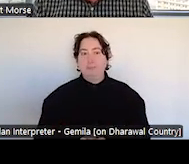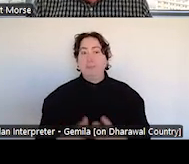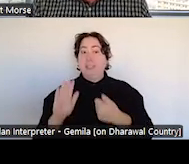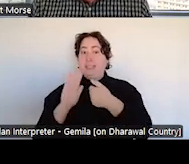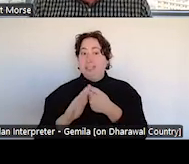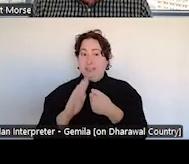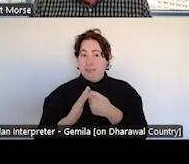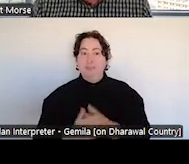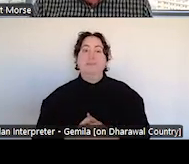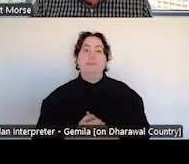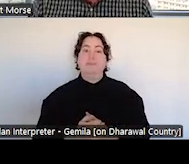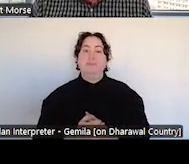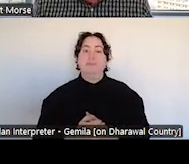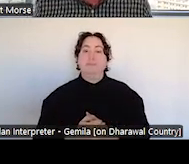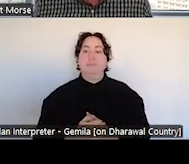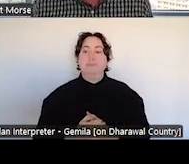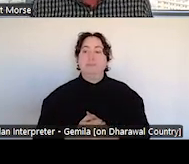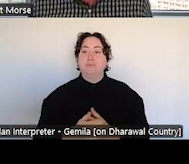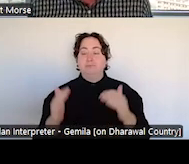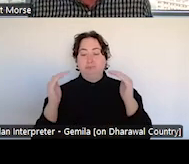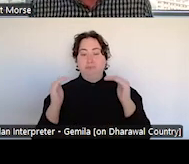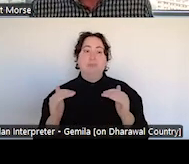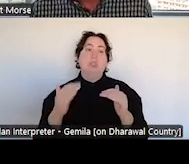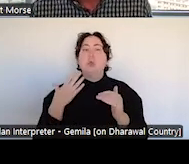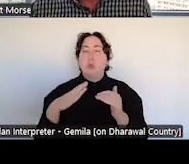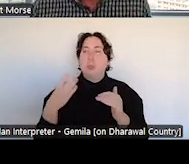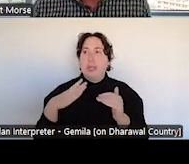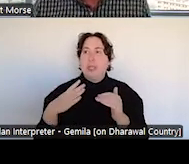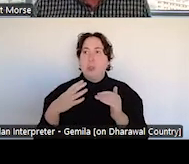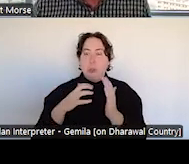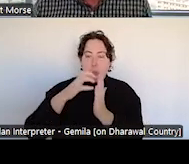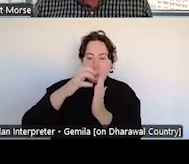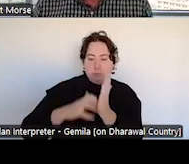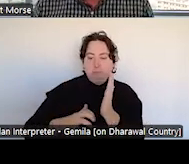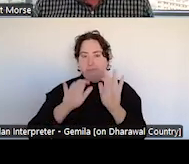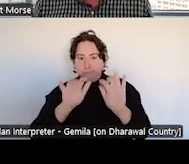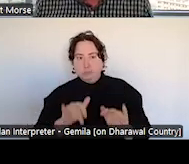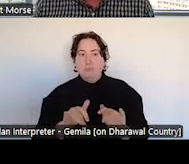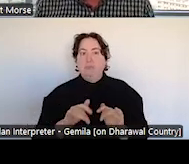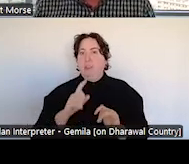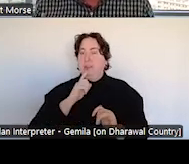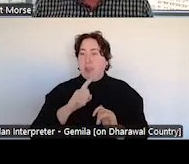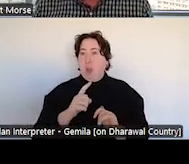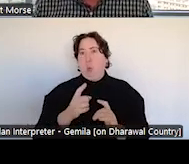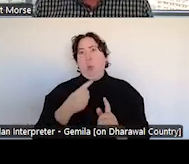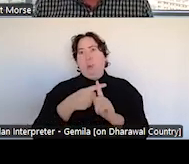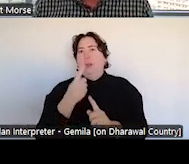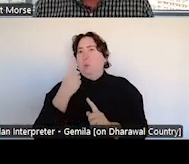And then tell us about how having this amazing opportunity of Plus1 will be leveraged within